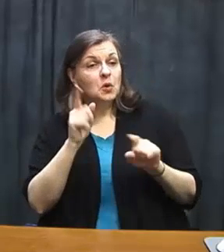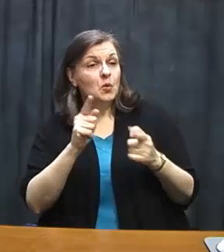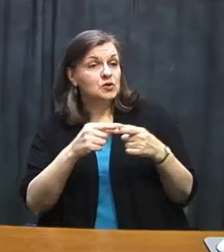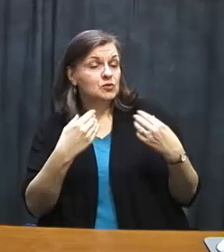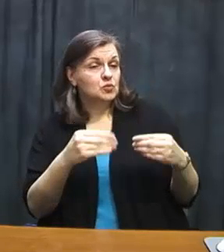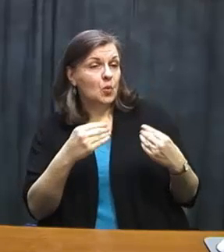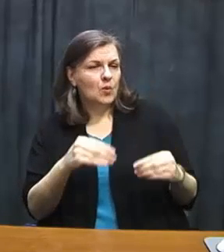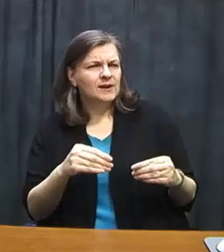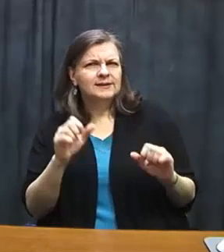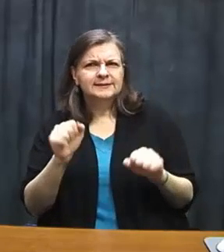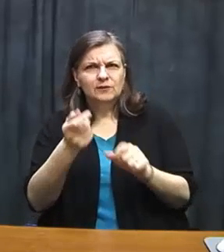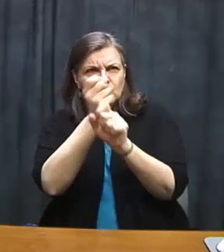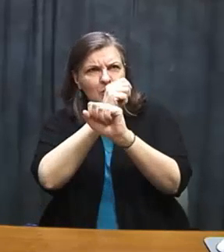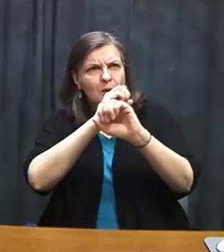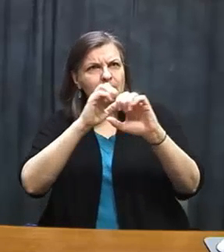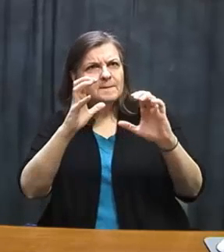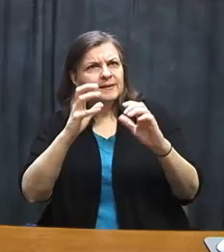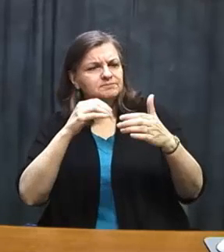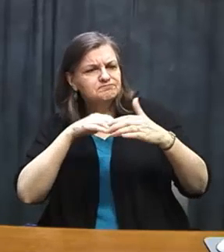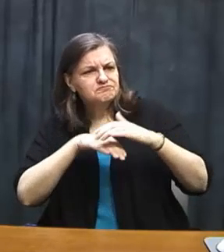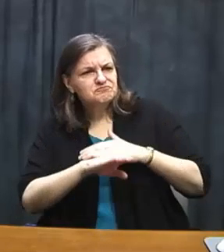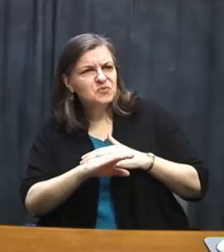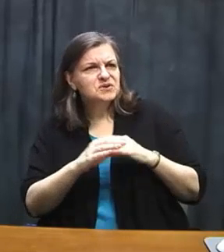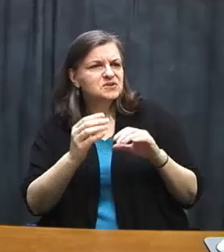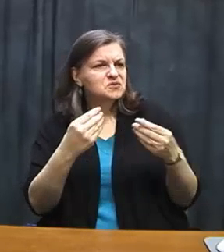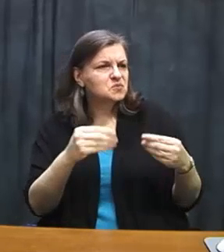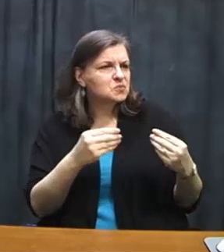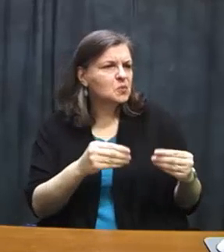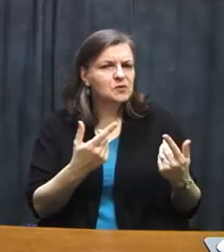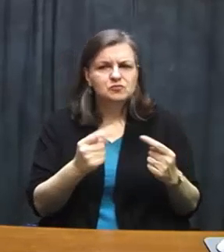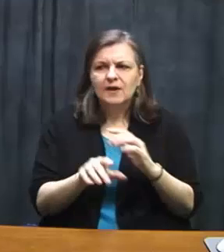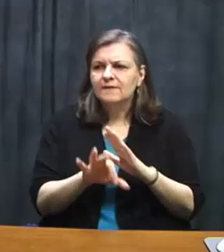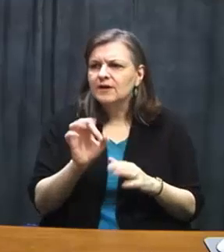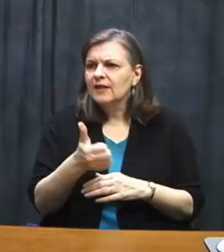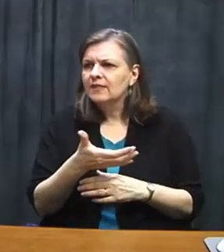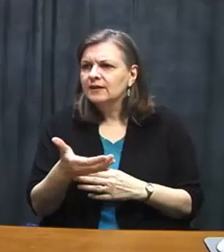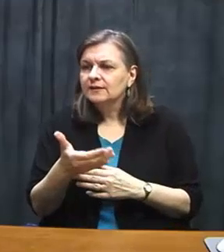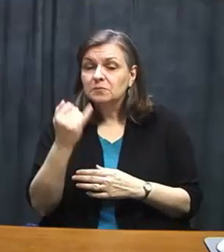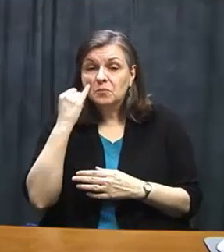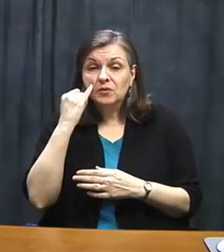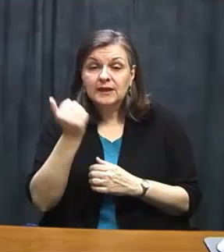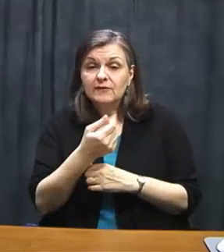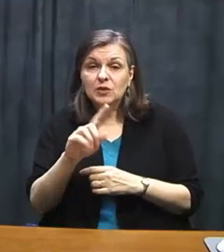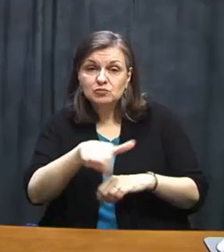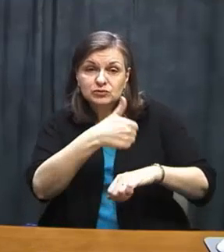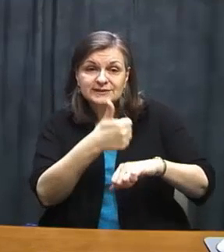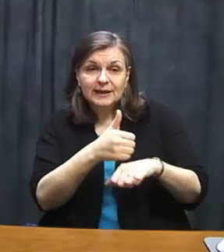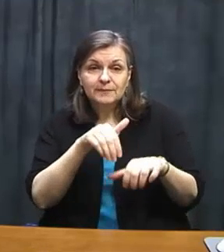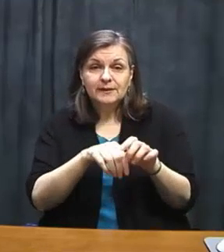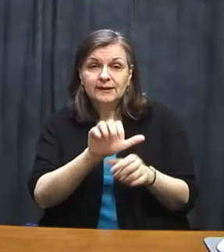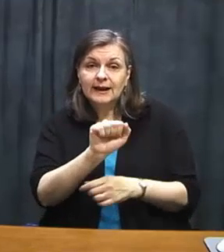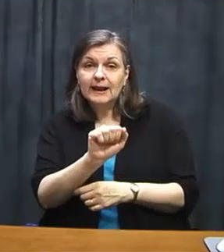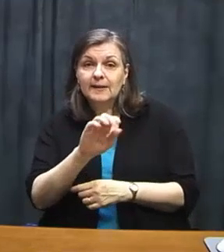can you imagine trying to find things if everything was alphabetical in the grocery store